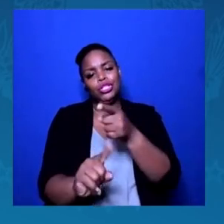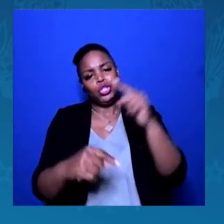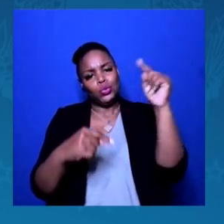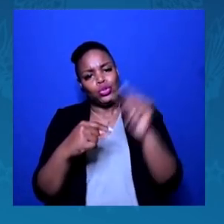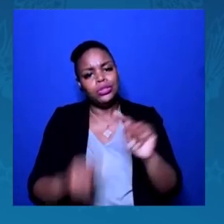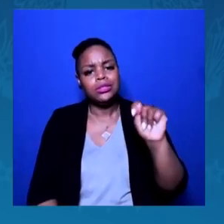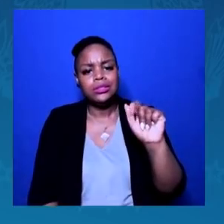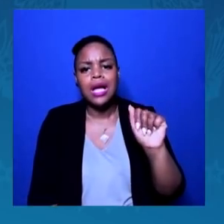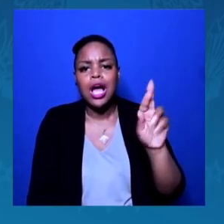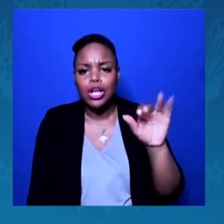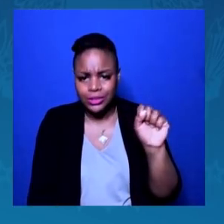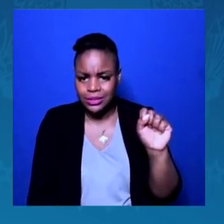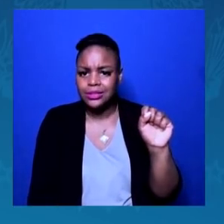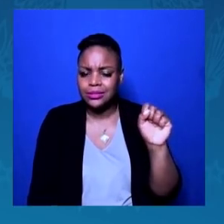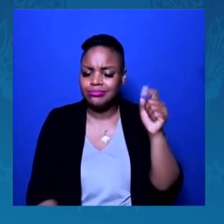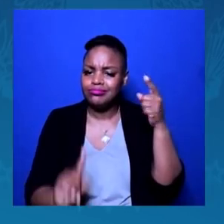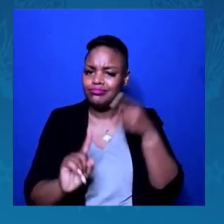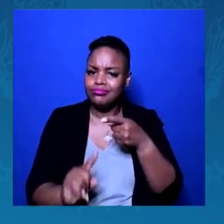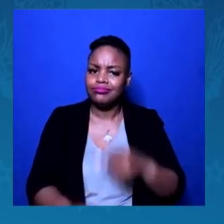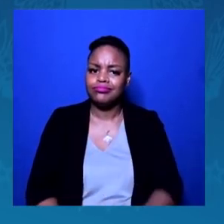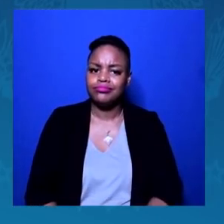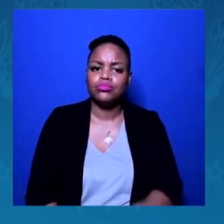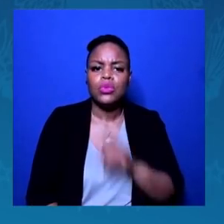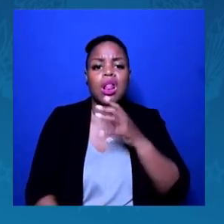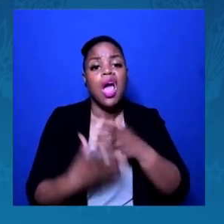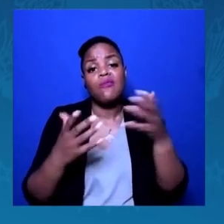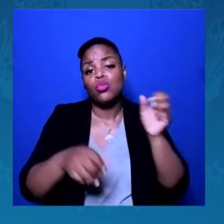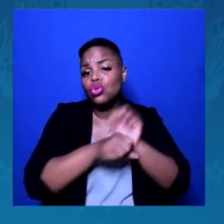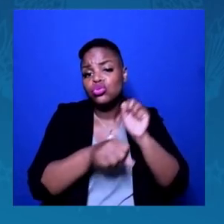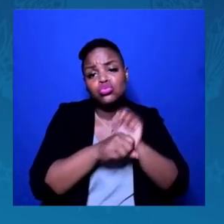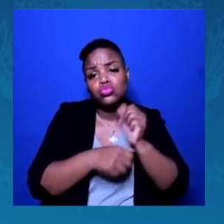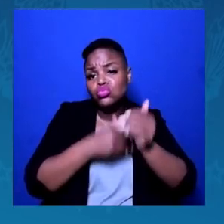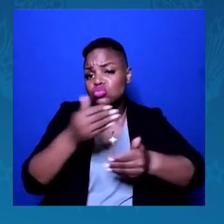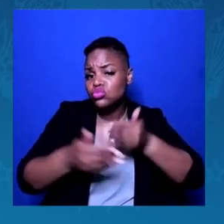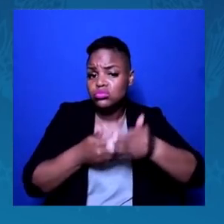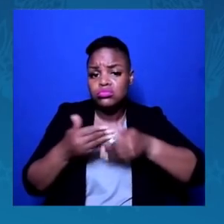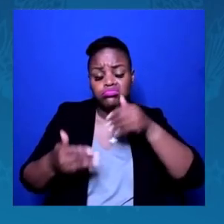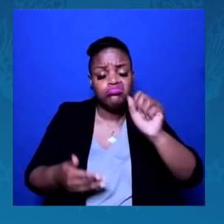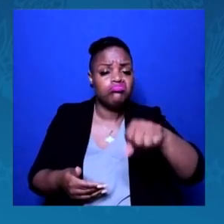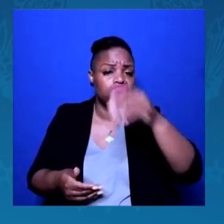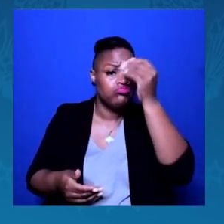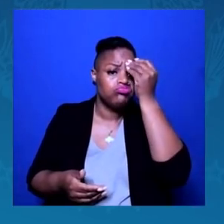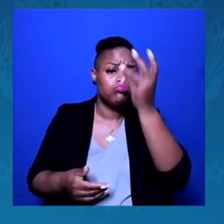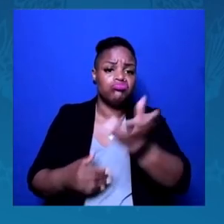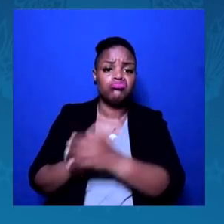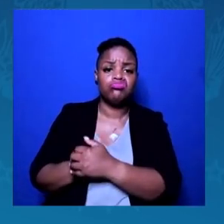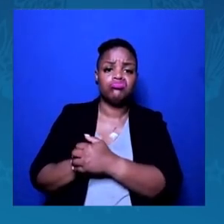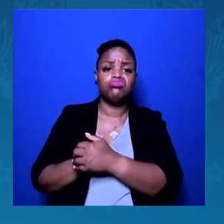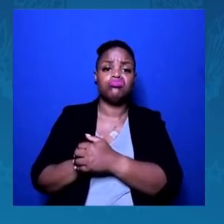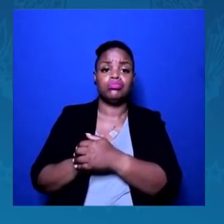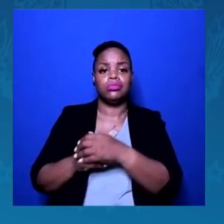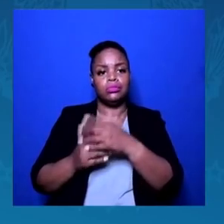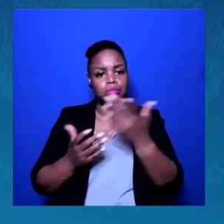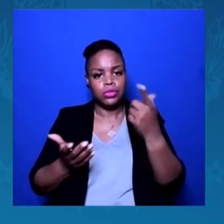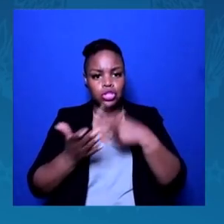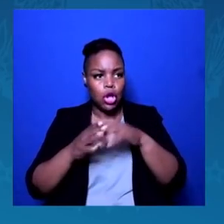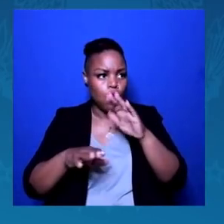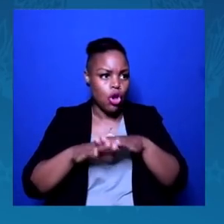That is both about strengthening our nations and in particular our security concerns. And as you said, freedom of navigation